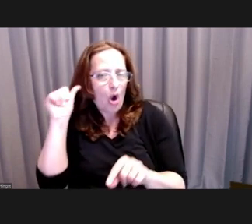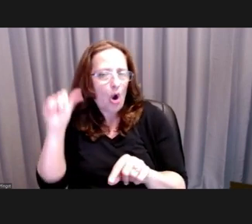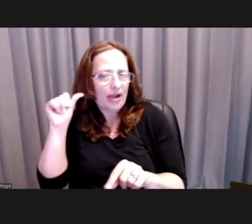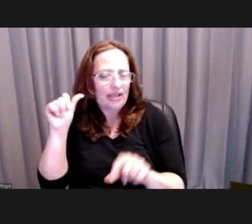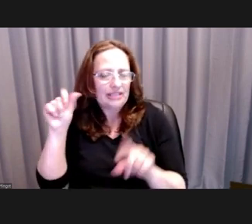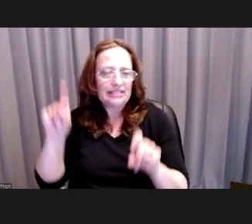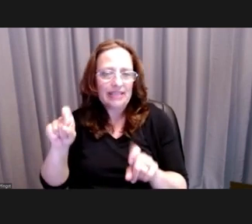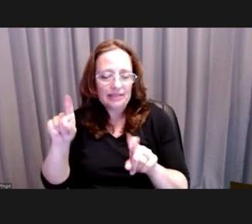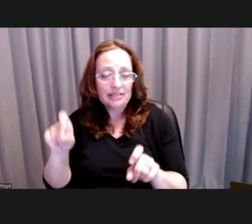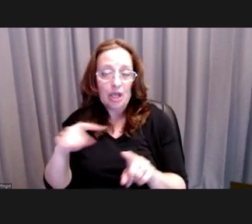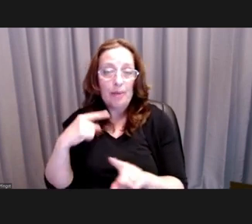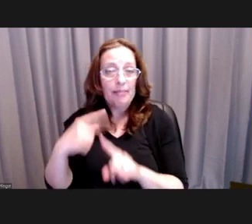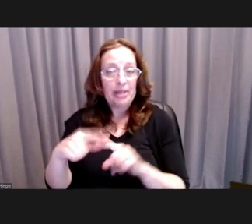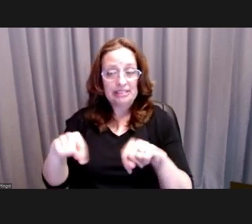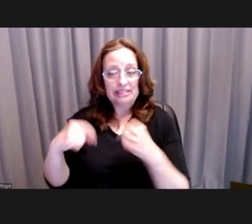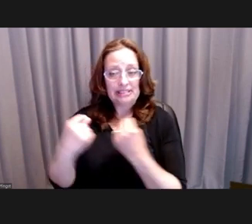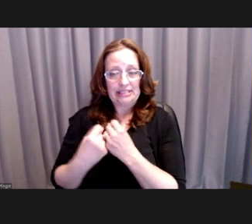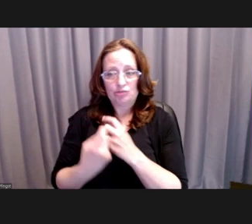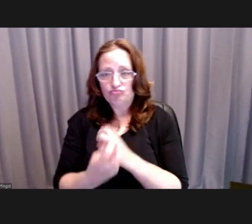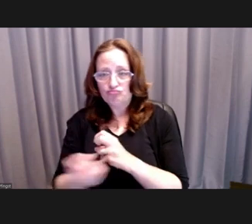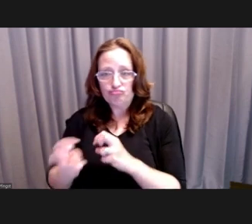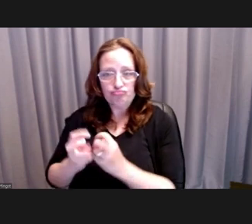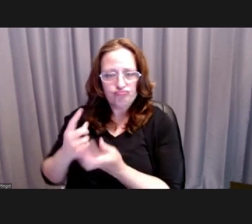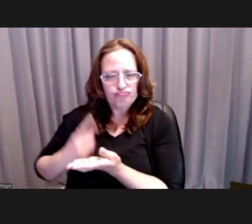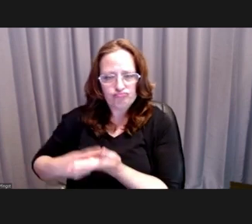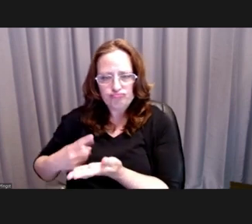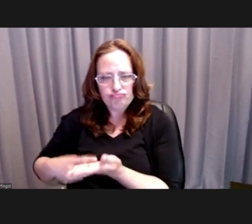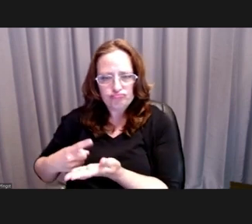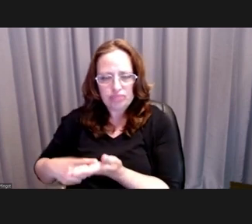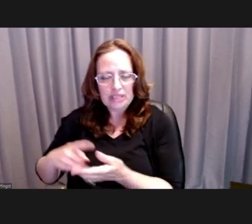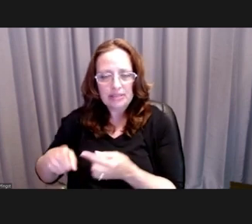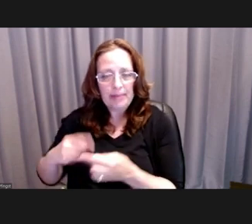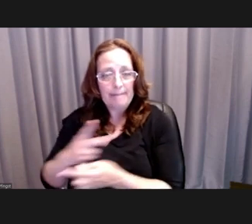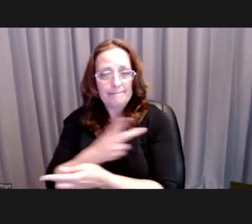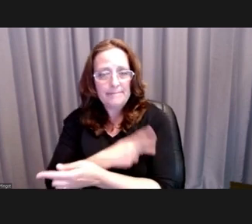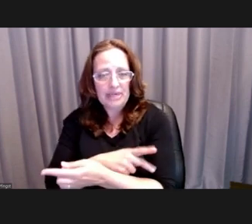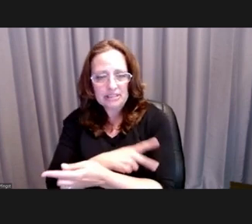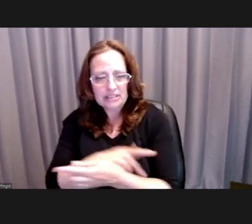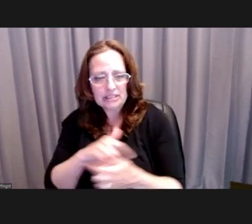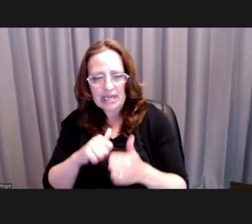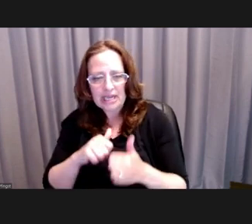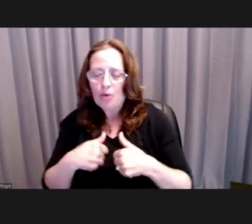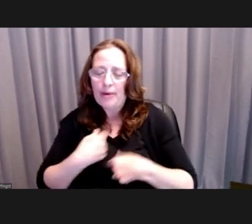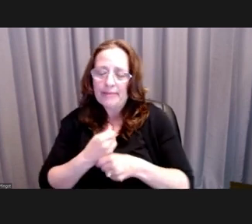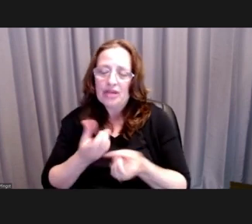as it relates to how we manage and treat patients and make recommendations to families.